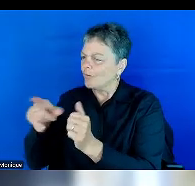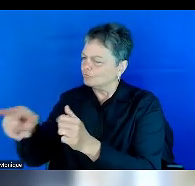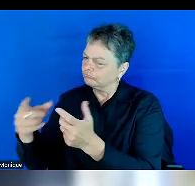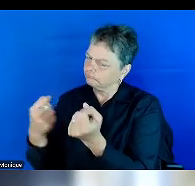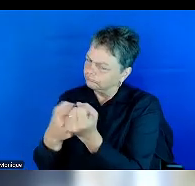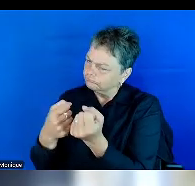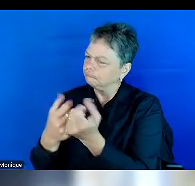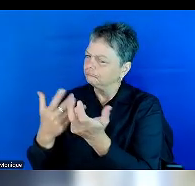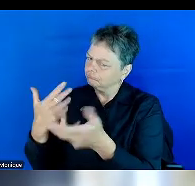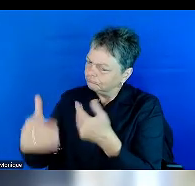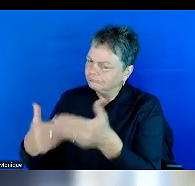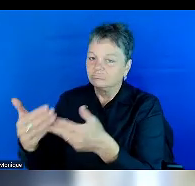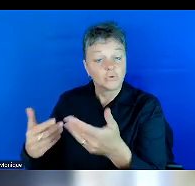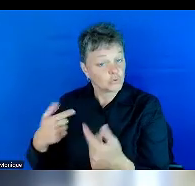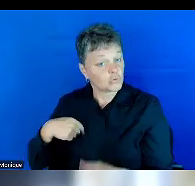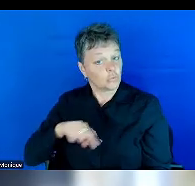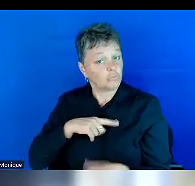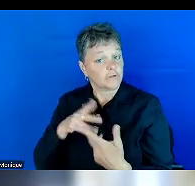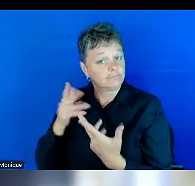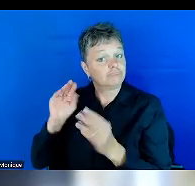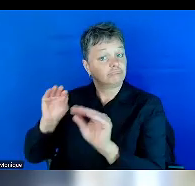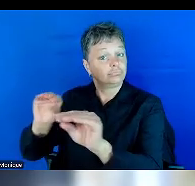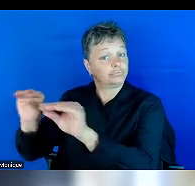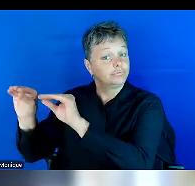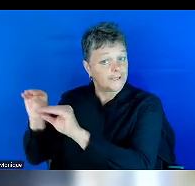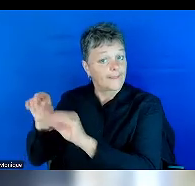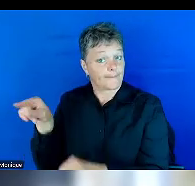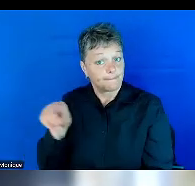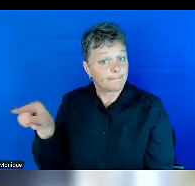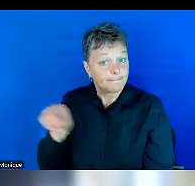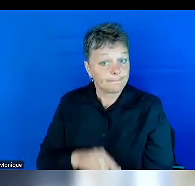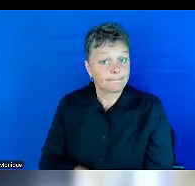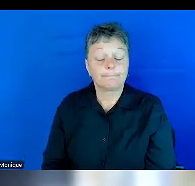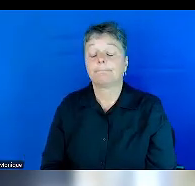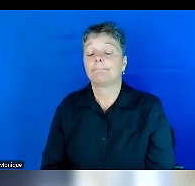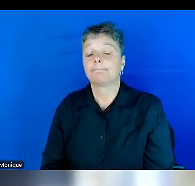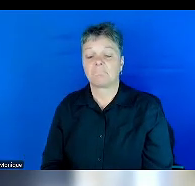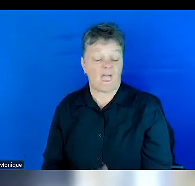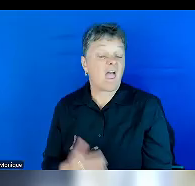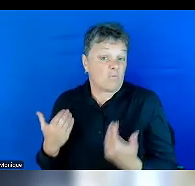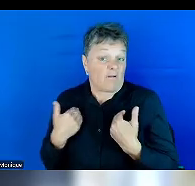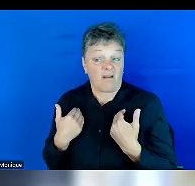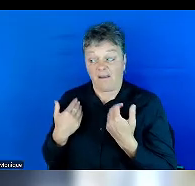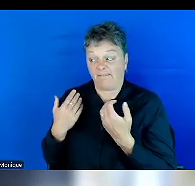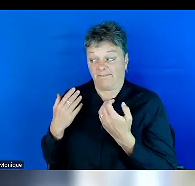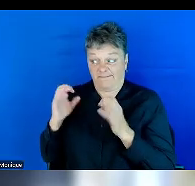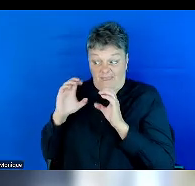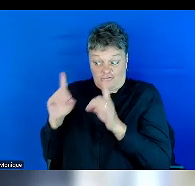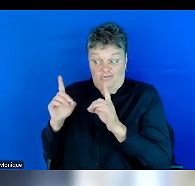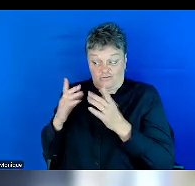So we do those kind of workshops and we have education materials for lawyers and paralegals